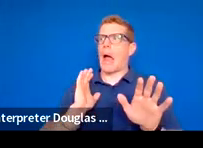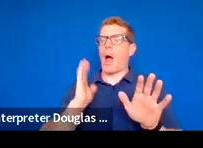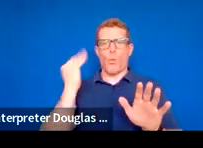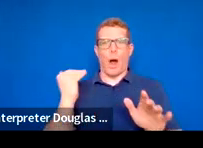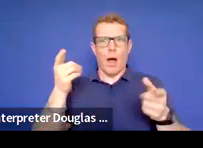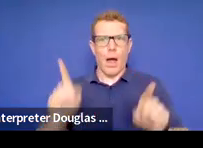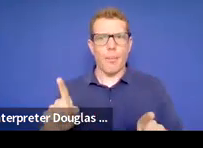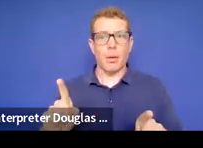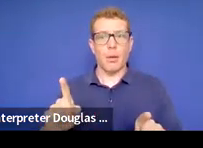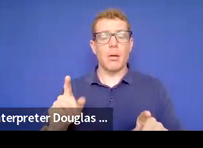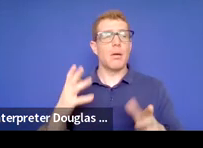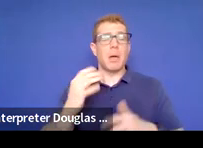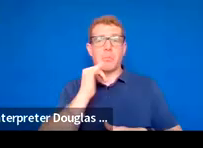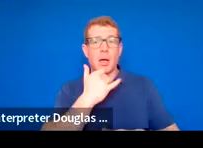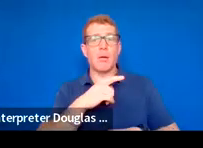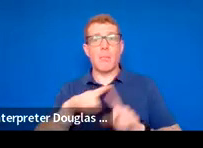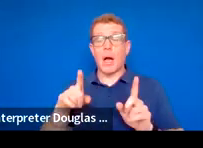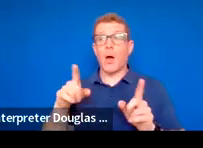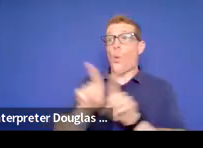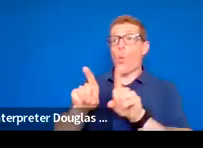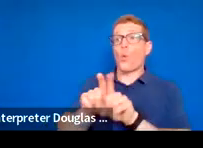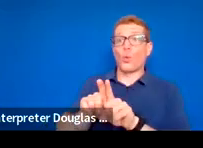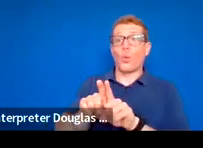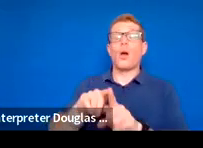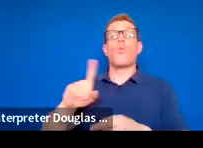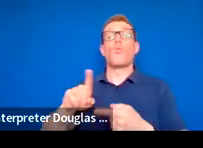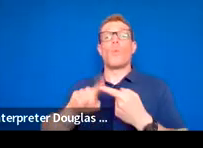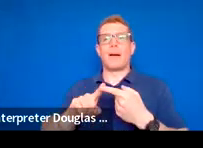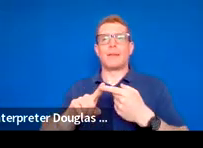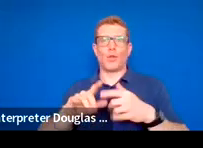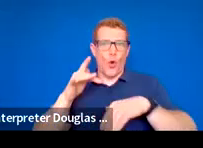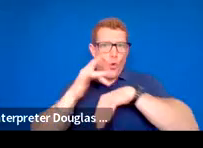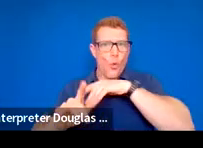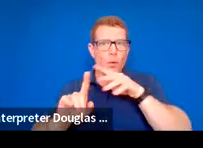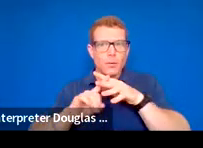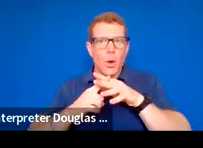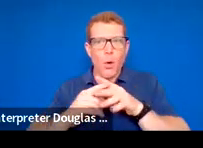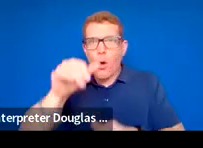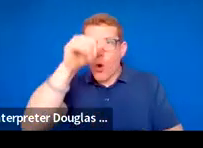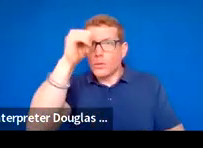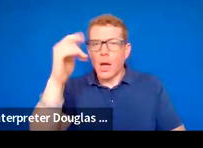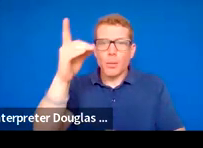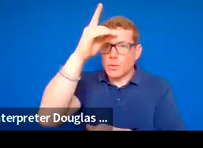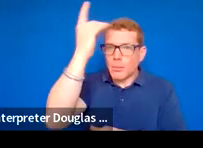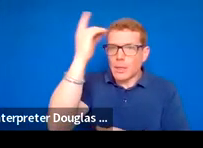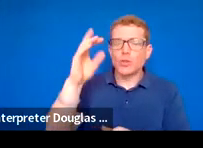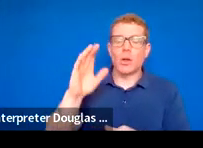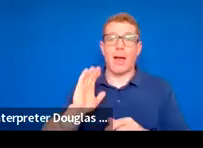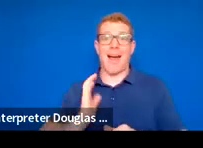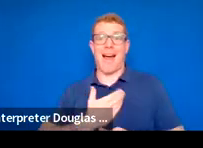impaired fairly early on, so the ability to see what we see and how we interpret that changes.